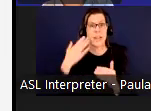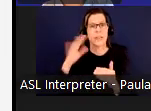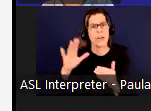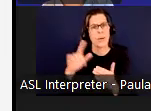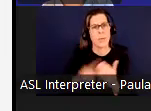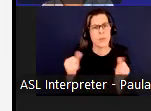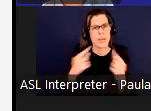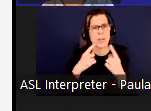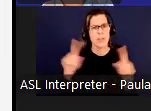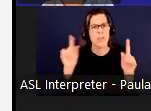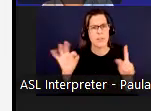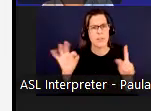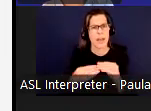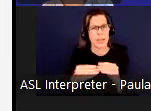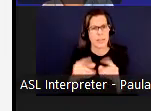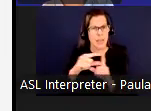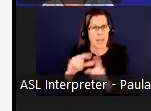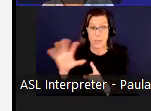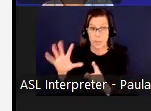And if we're are going to add that language,